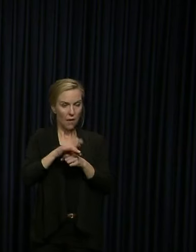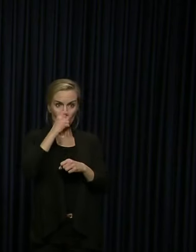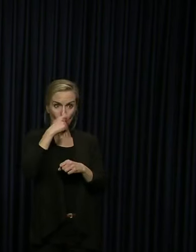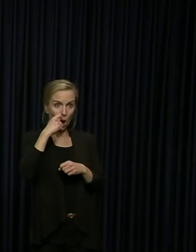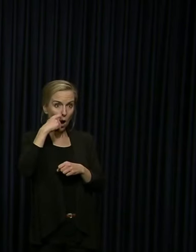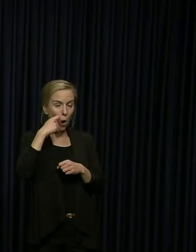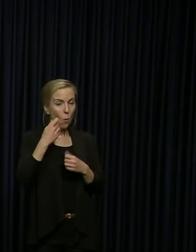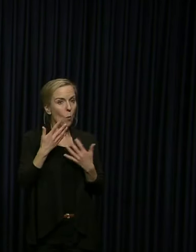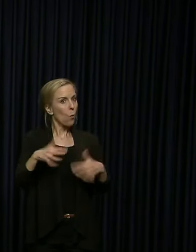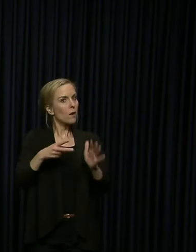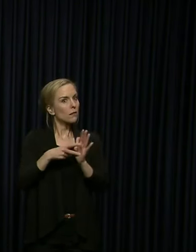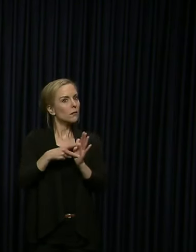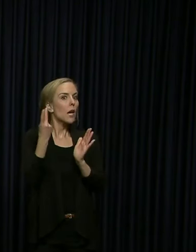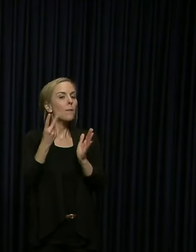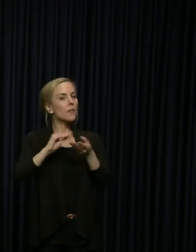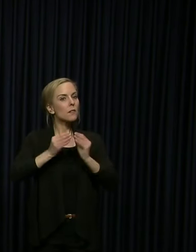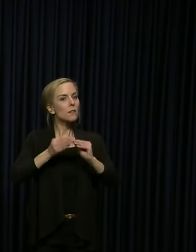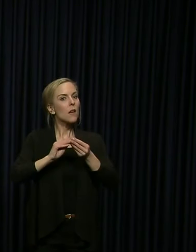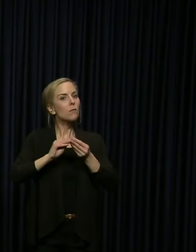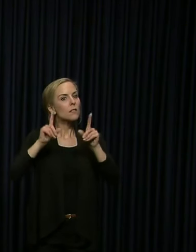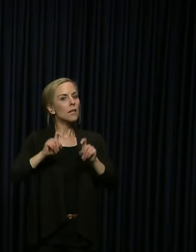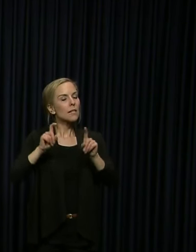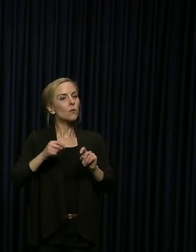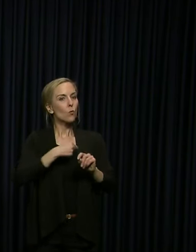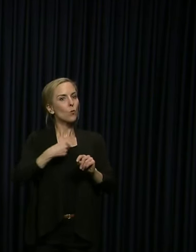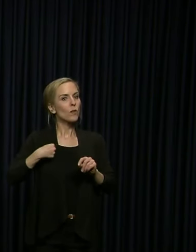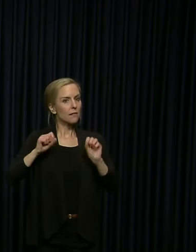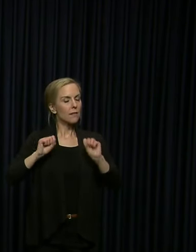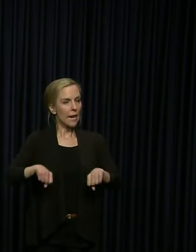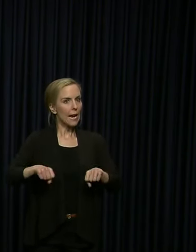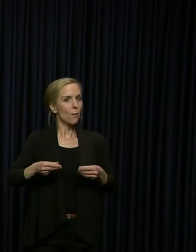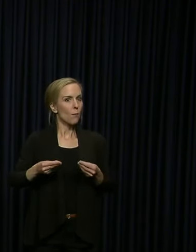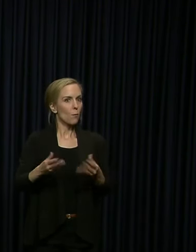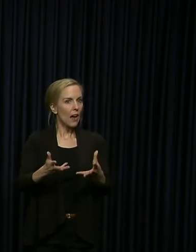HA THAT HELPFUL BECAUSE SOMEONE CAN BE ALMOST OVER THIS BY THE